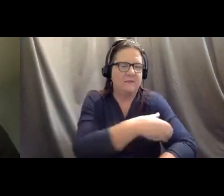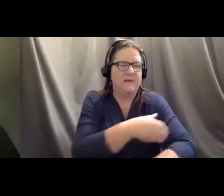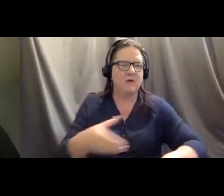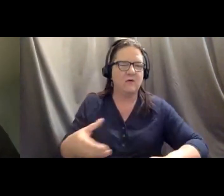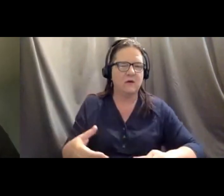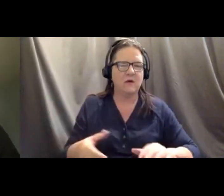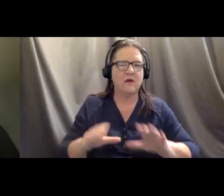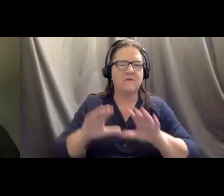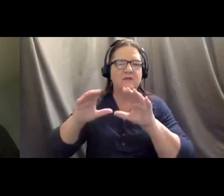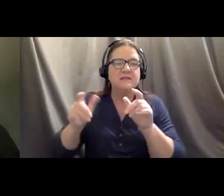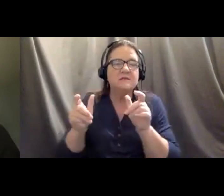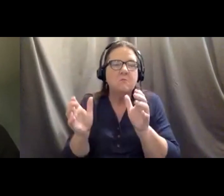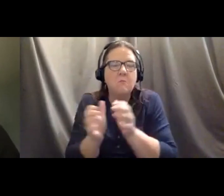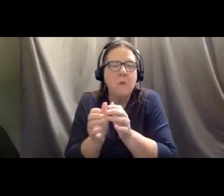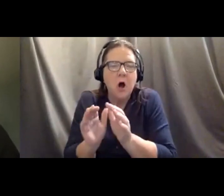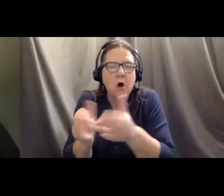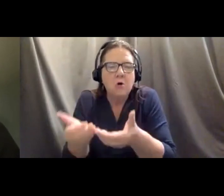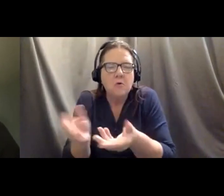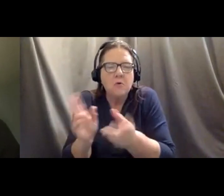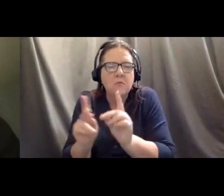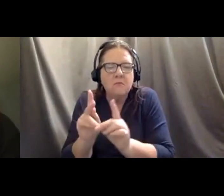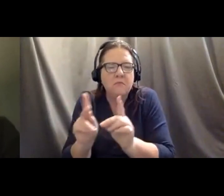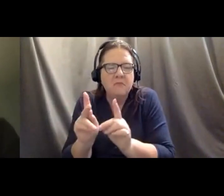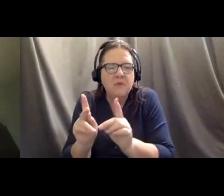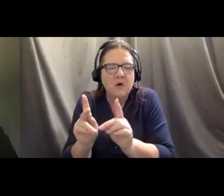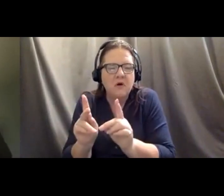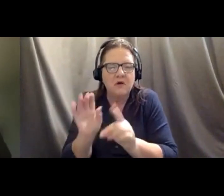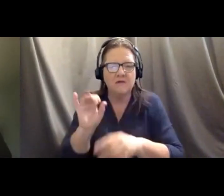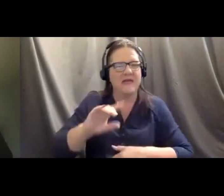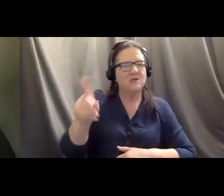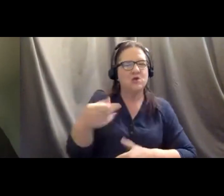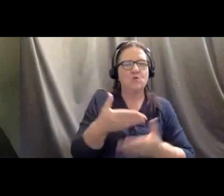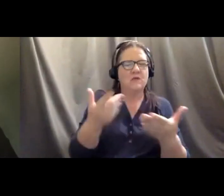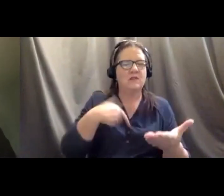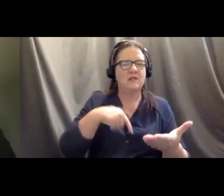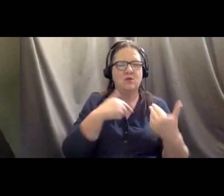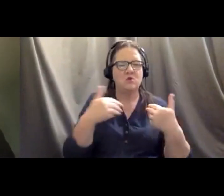Because that's the only thing we have.